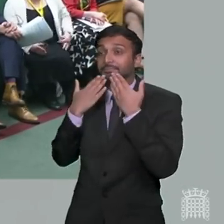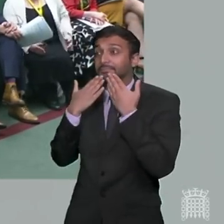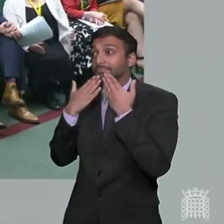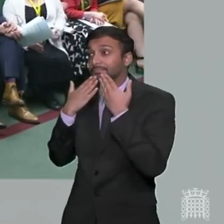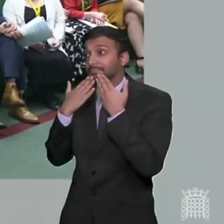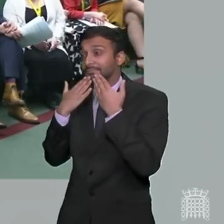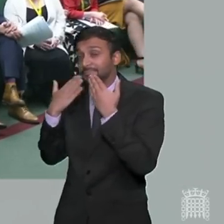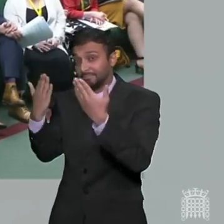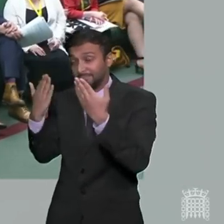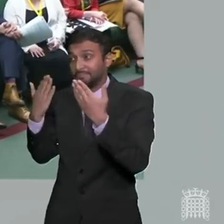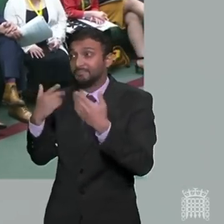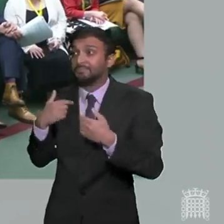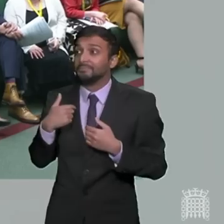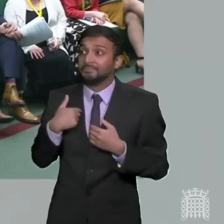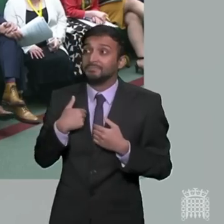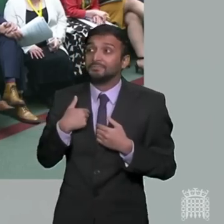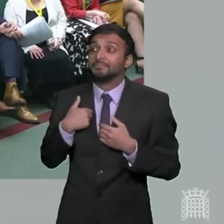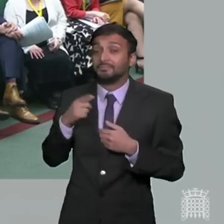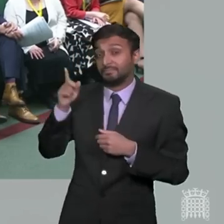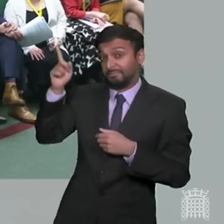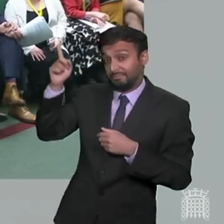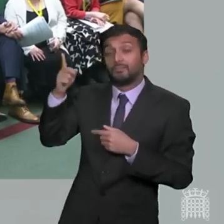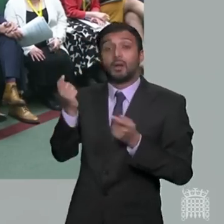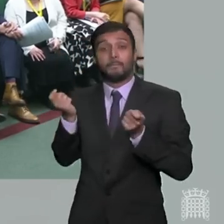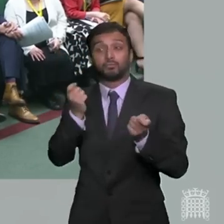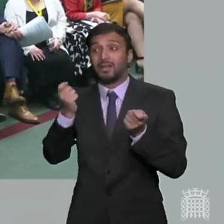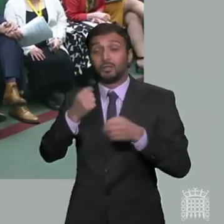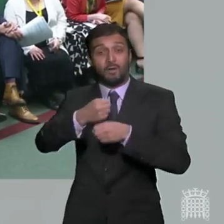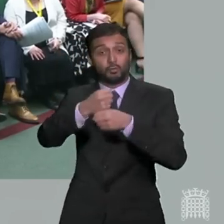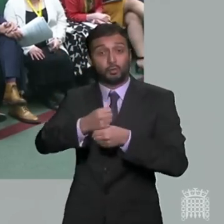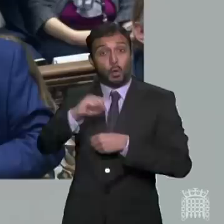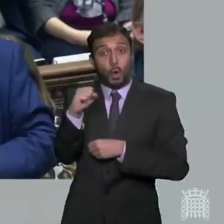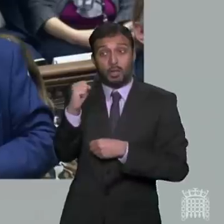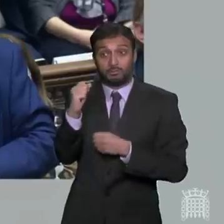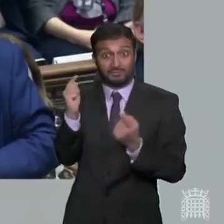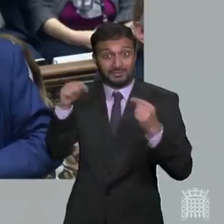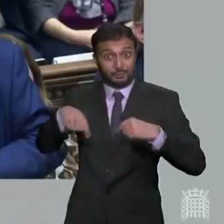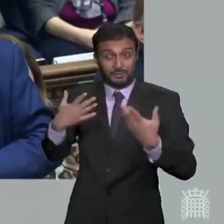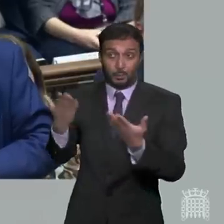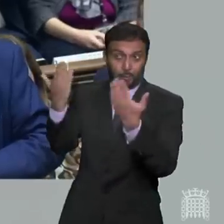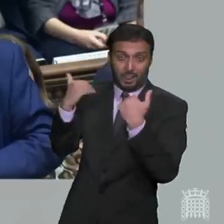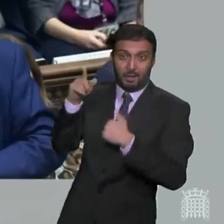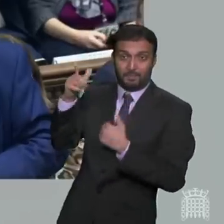in welcoming the Moderator of the Church of Scotland to our proceedings this afternoon